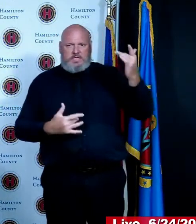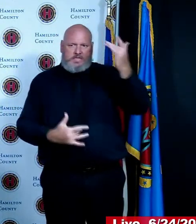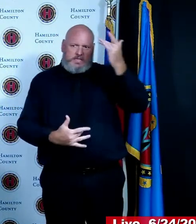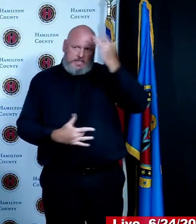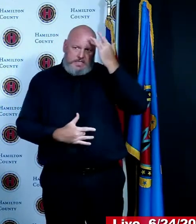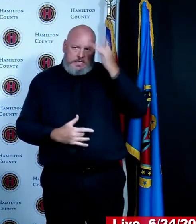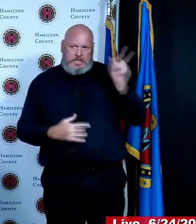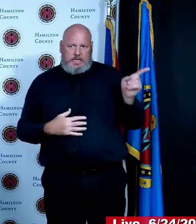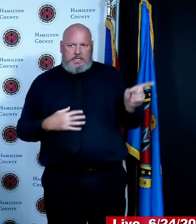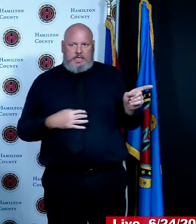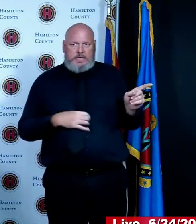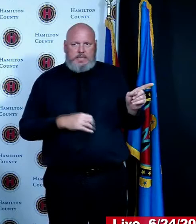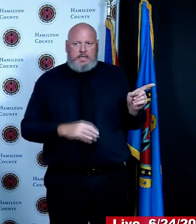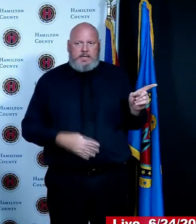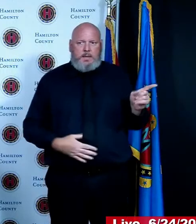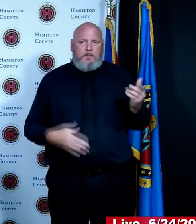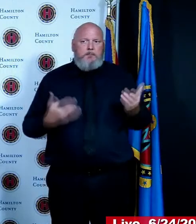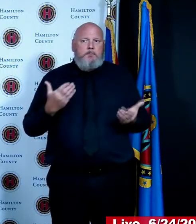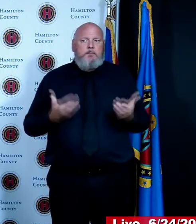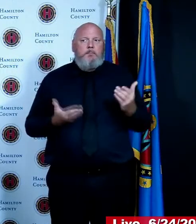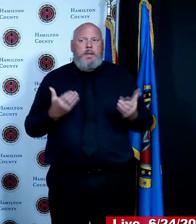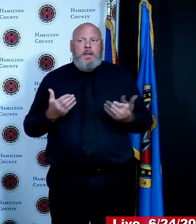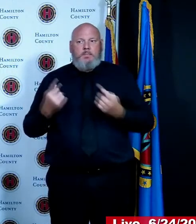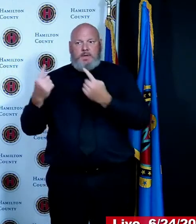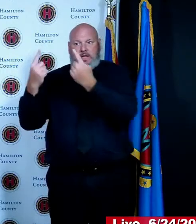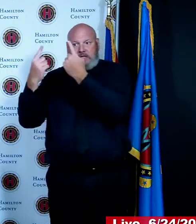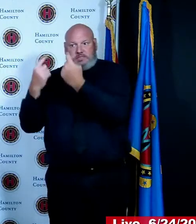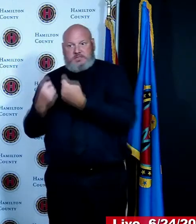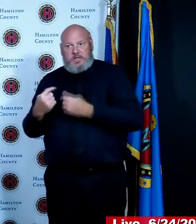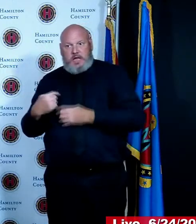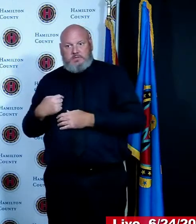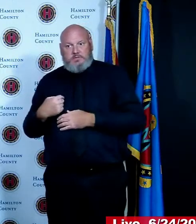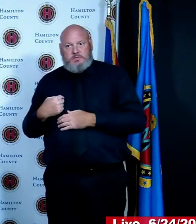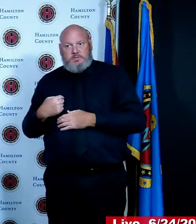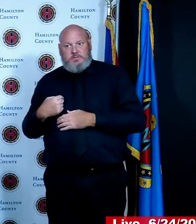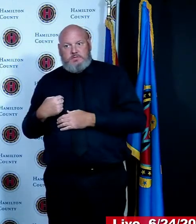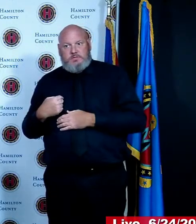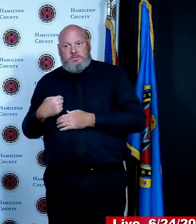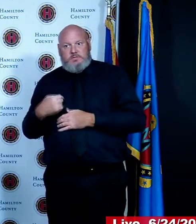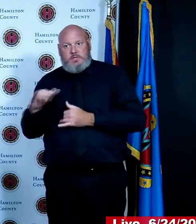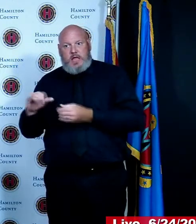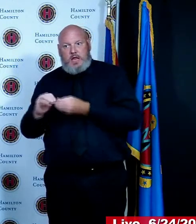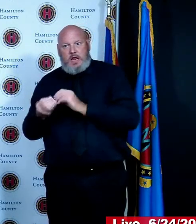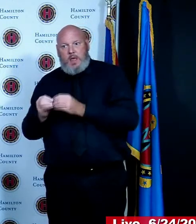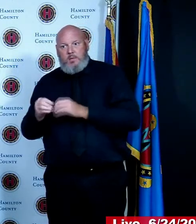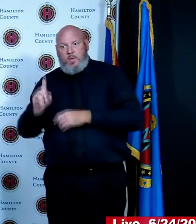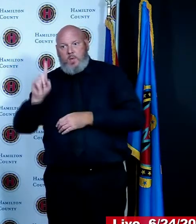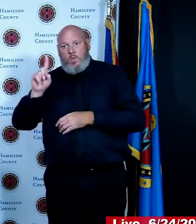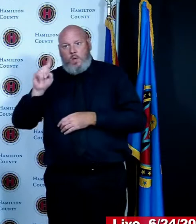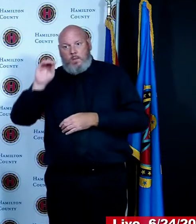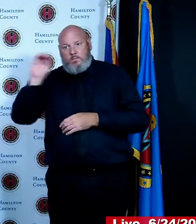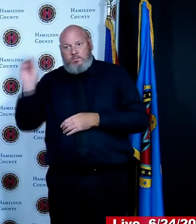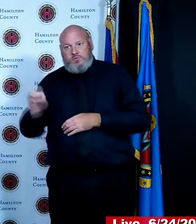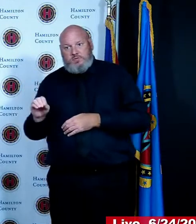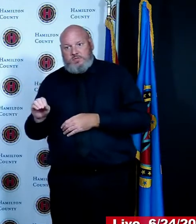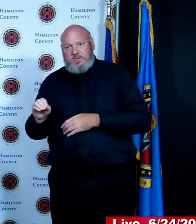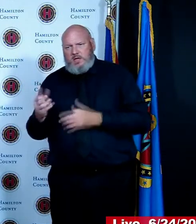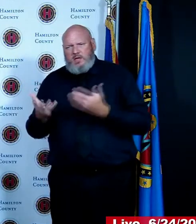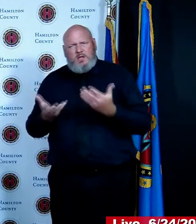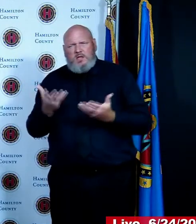about 1.1 percent I understand is that going up or do you know I'm Greg is moving